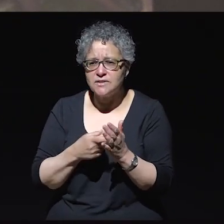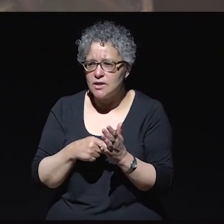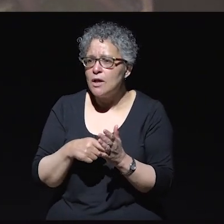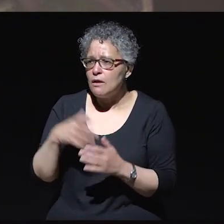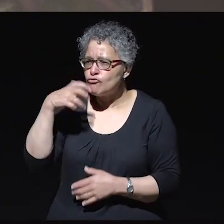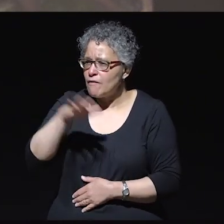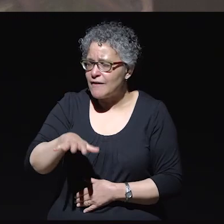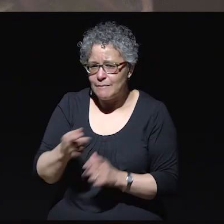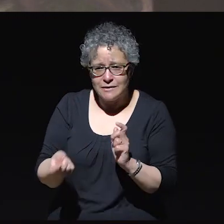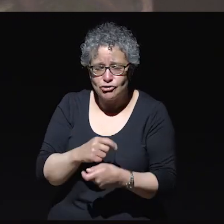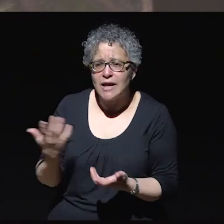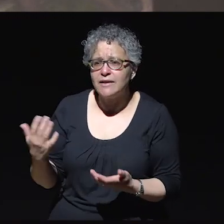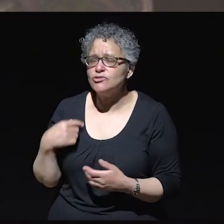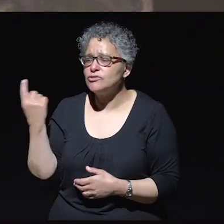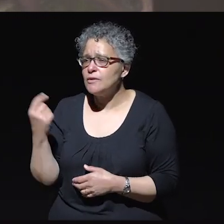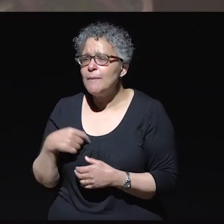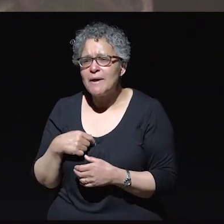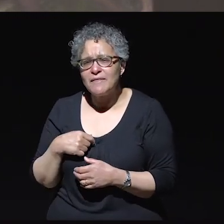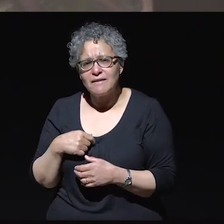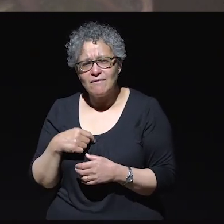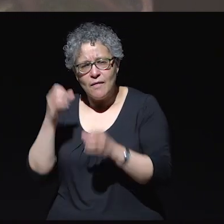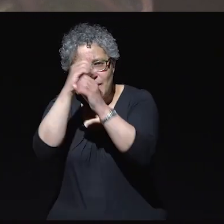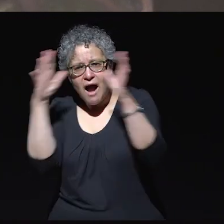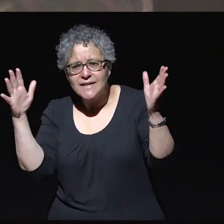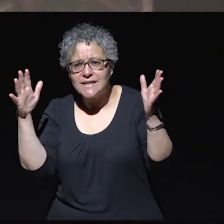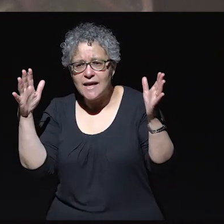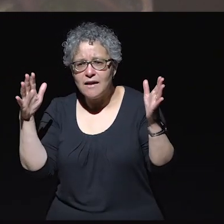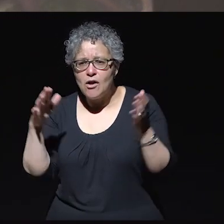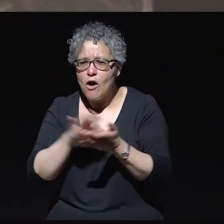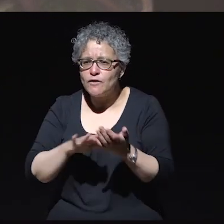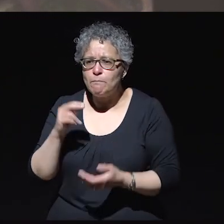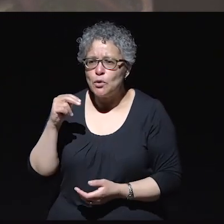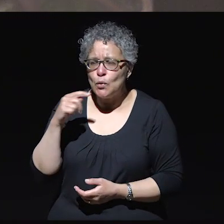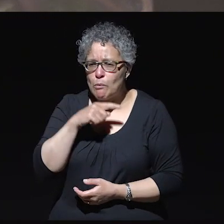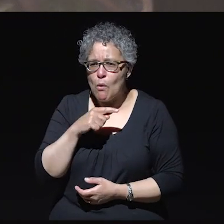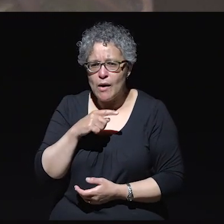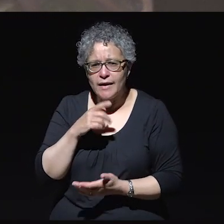I think, as a kind of painter's painting. I think the way that it's talked about, the legends that accrue around it,